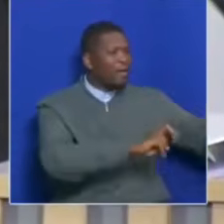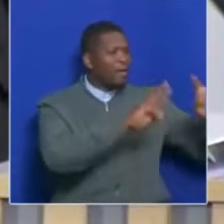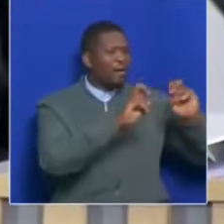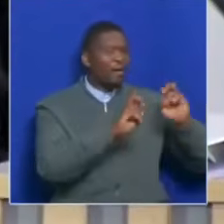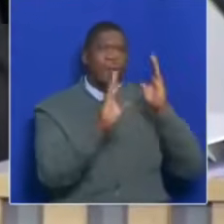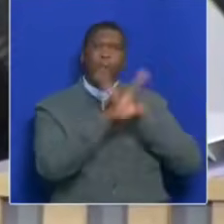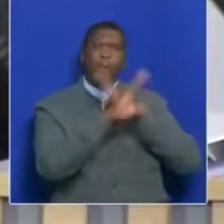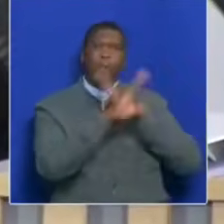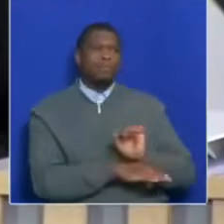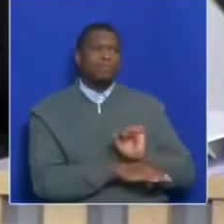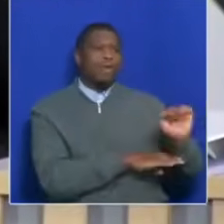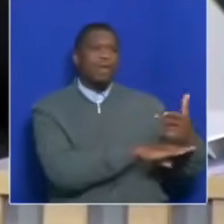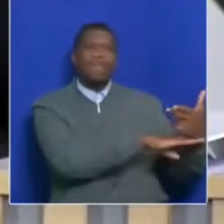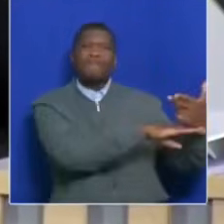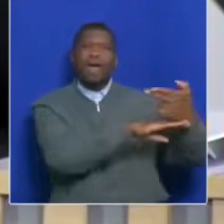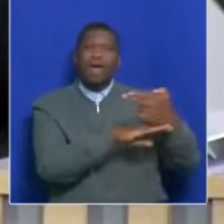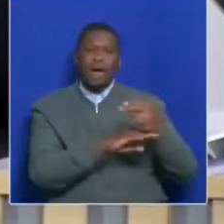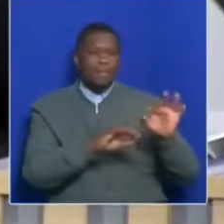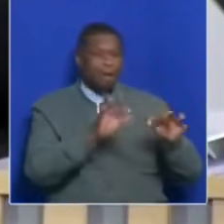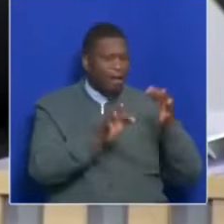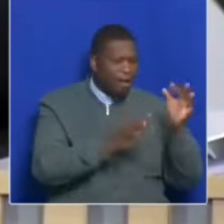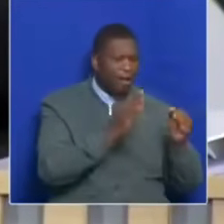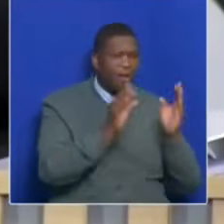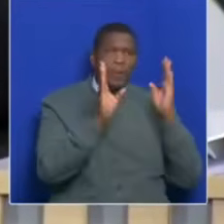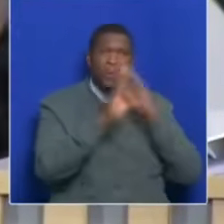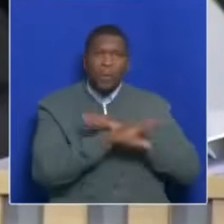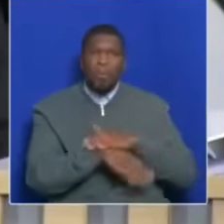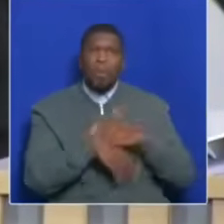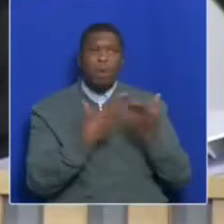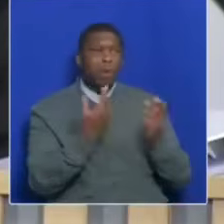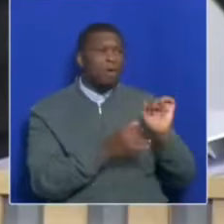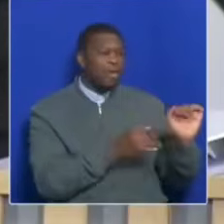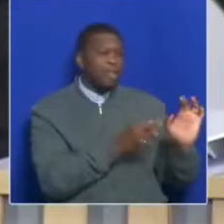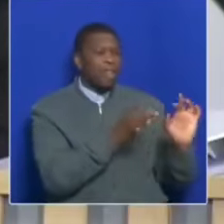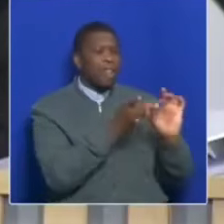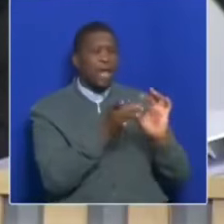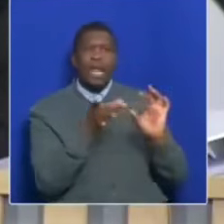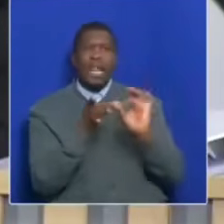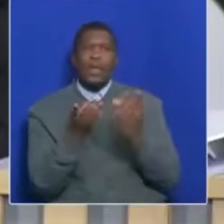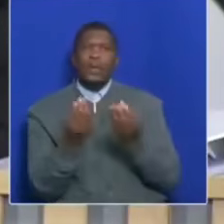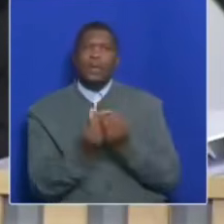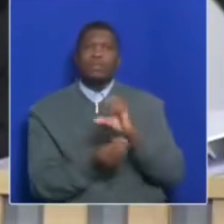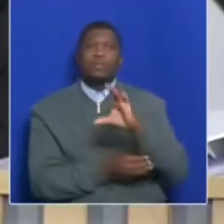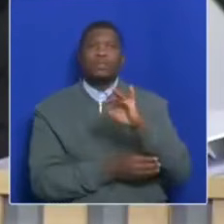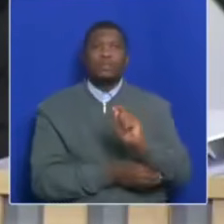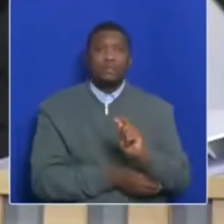whether those firearms are linked at the cash in transit or maybe placing their cell phone